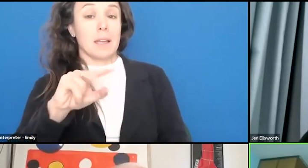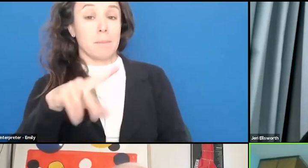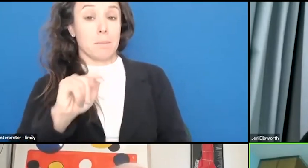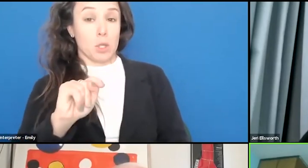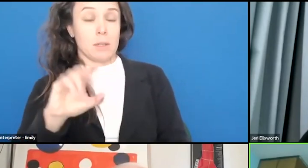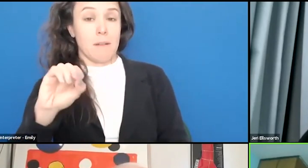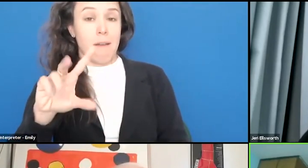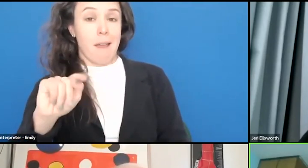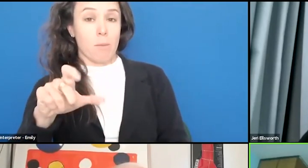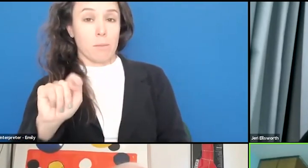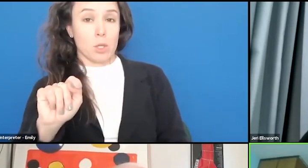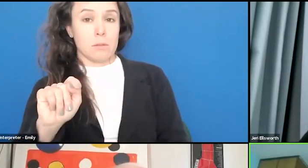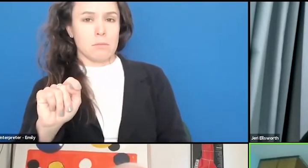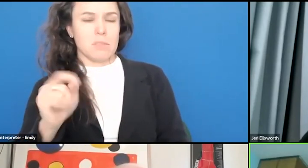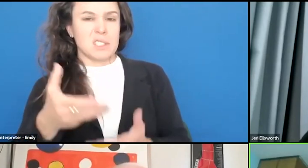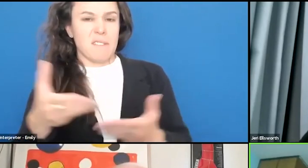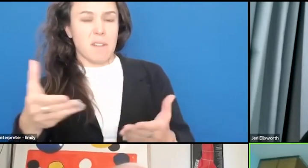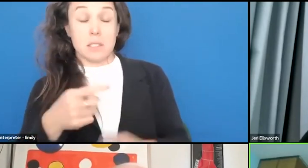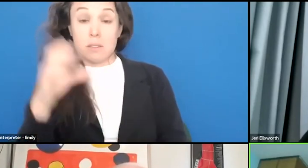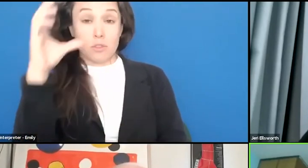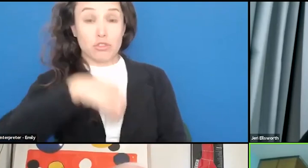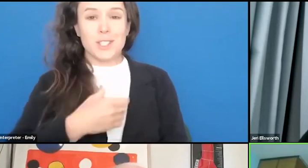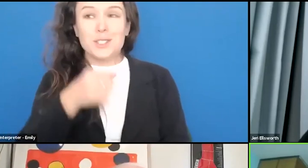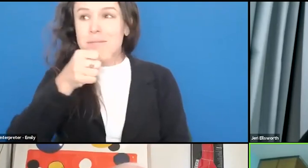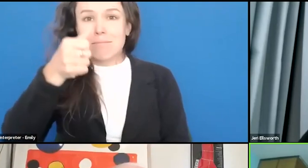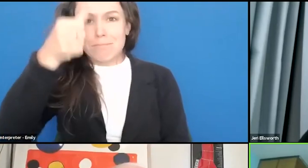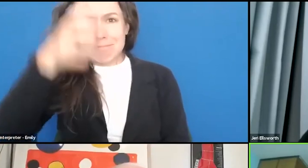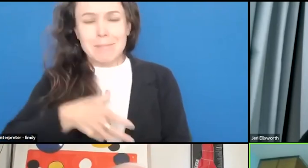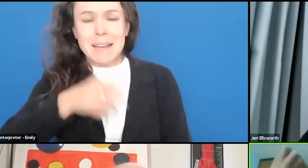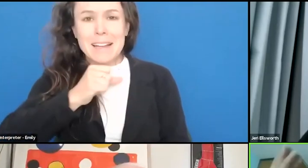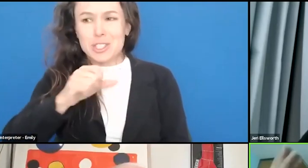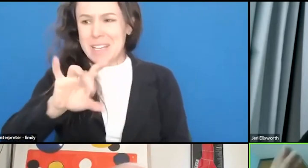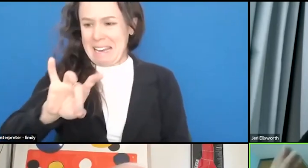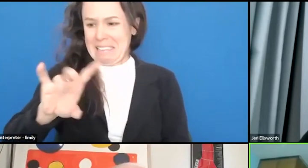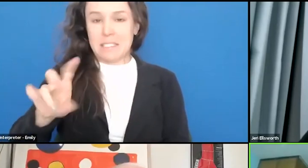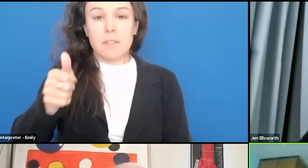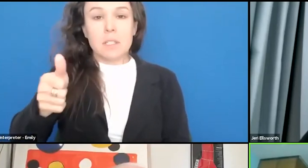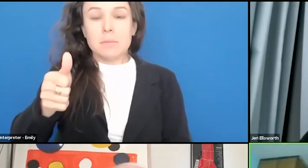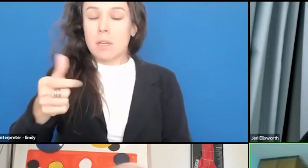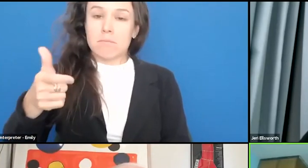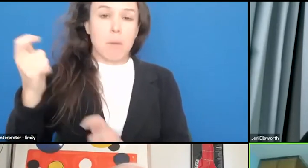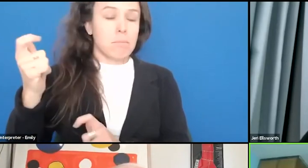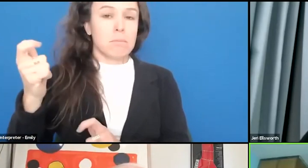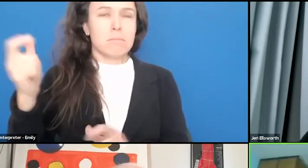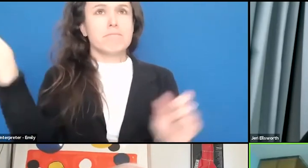is a strange input device. This 87-year-old could quickly bring up and imagine a new way